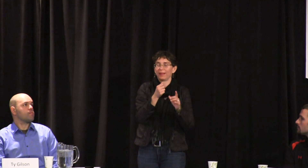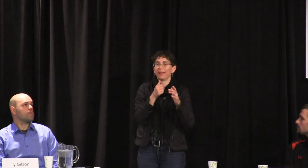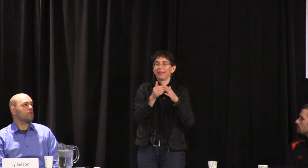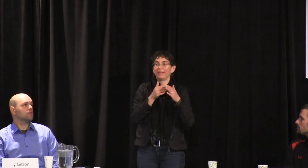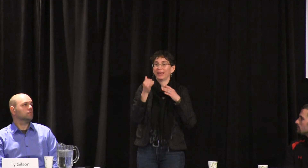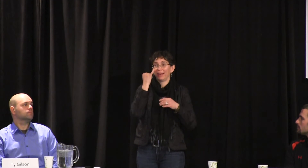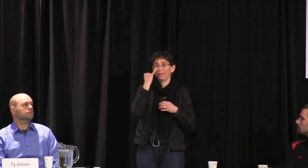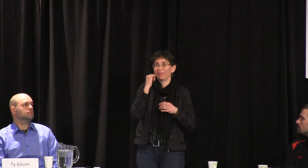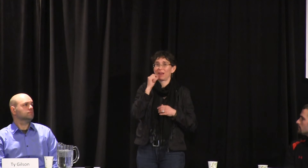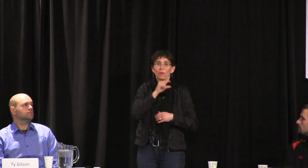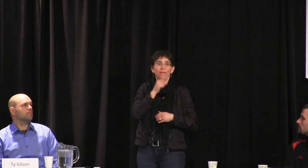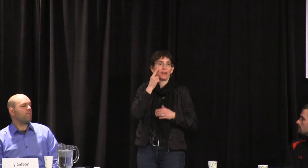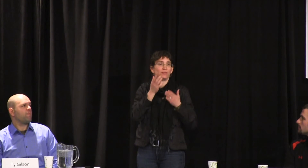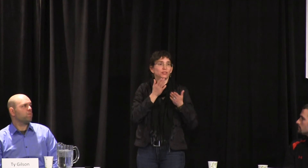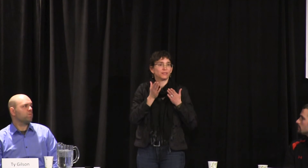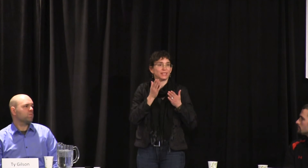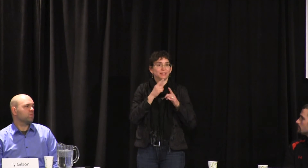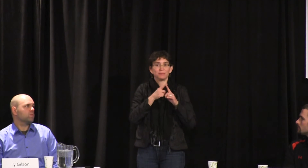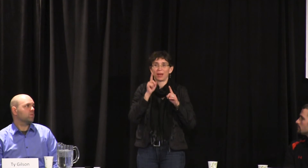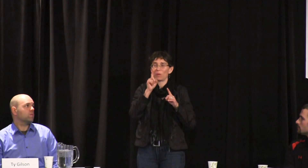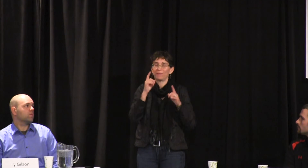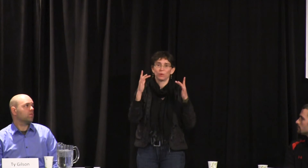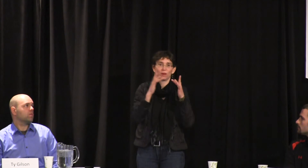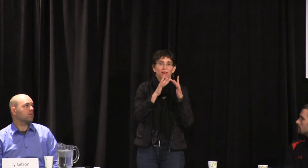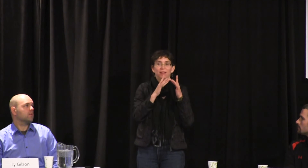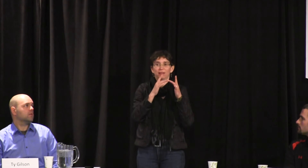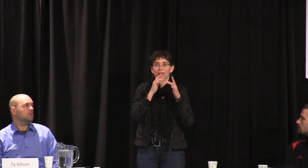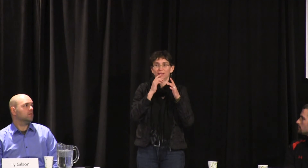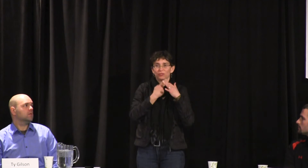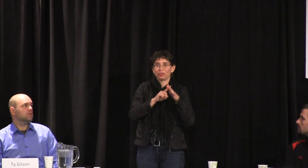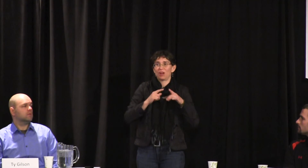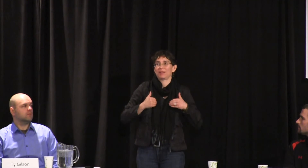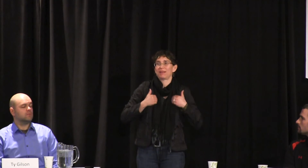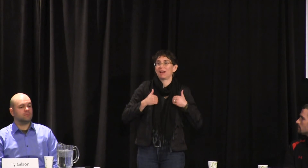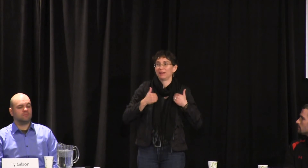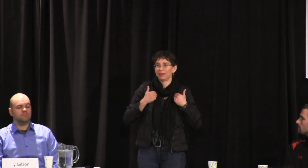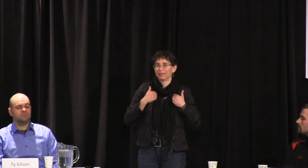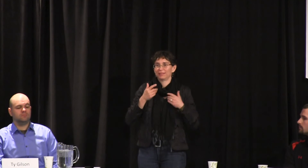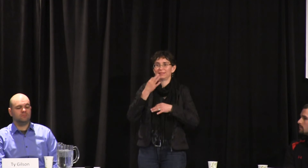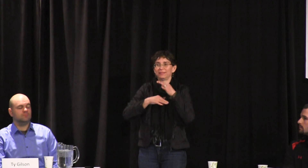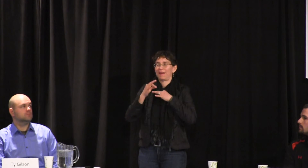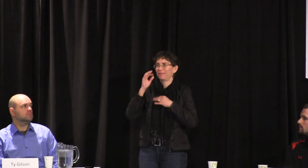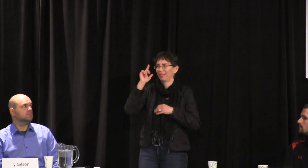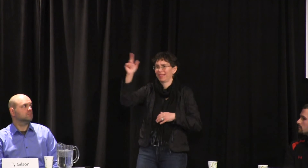But it's great to be able to have that contact while you're still in high school. So you really need to start young.